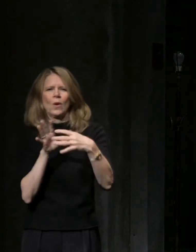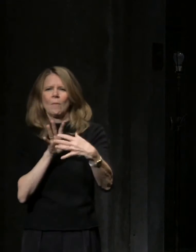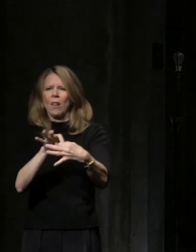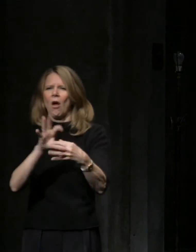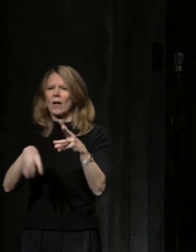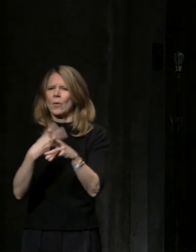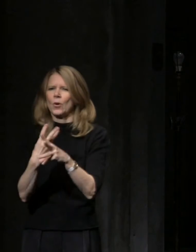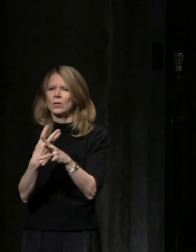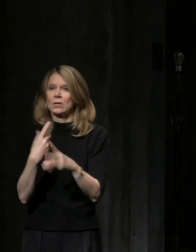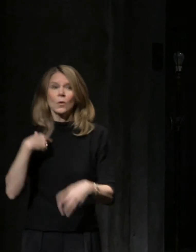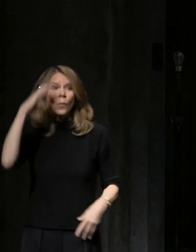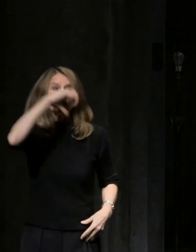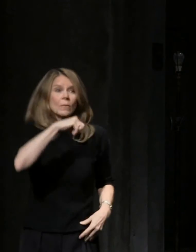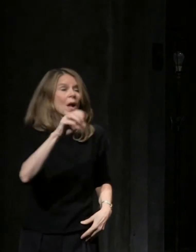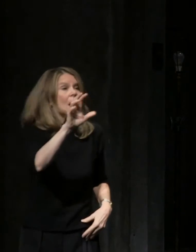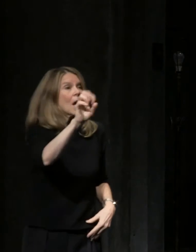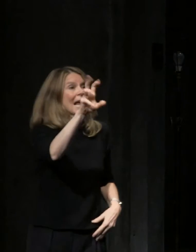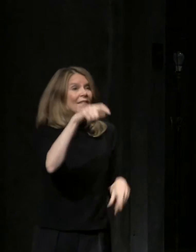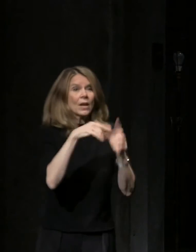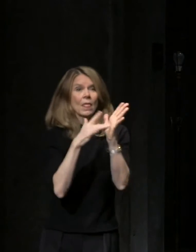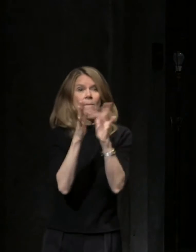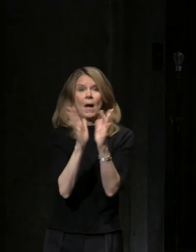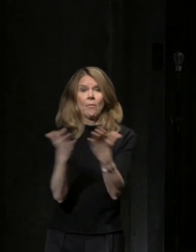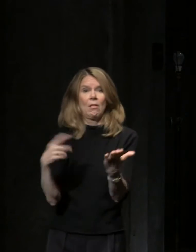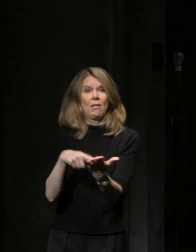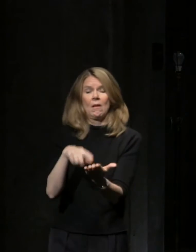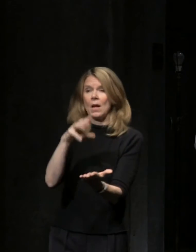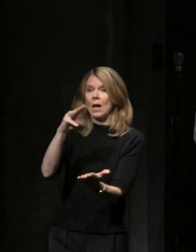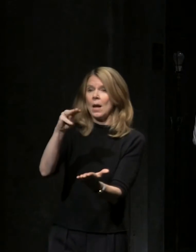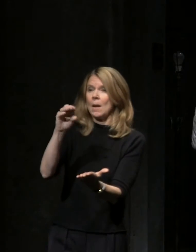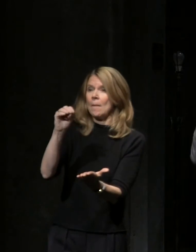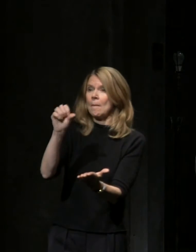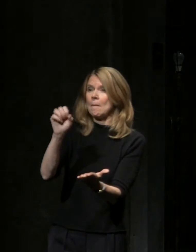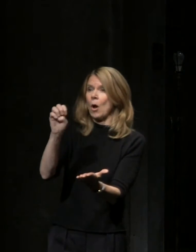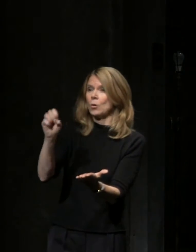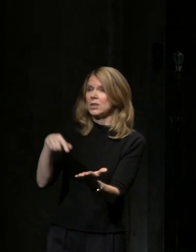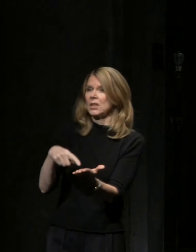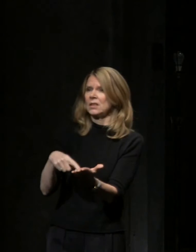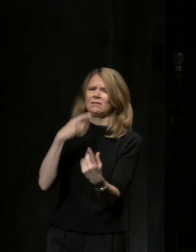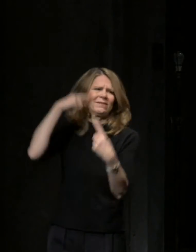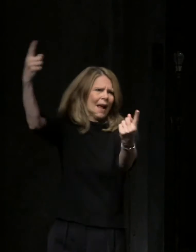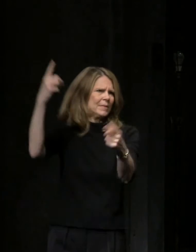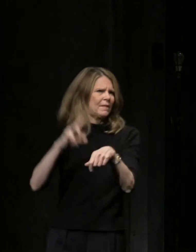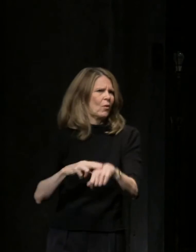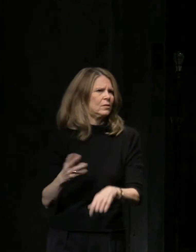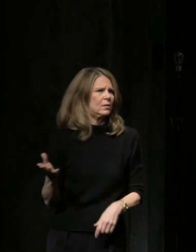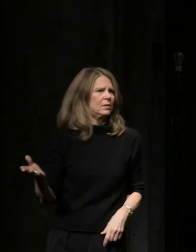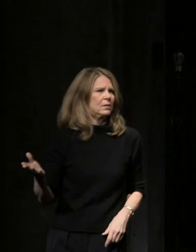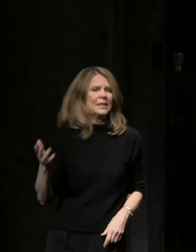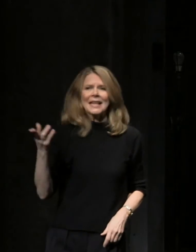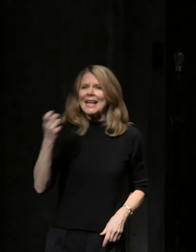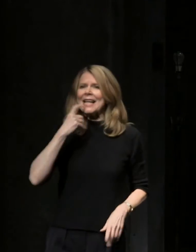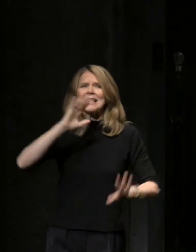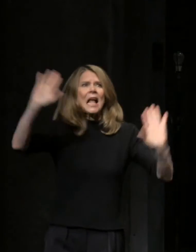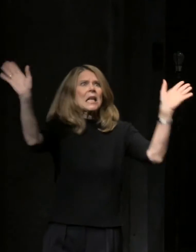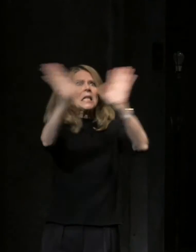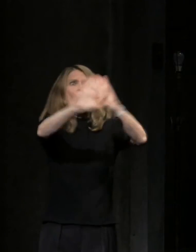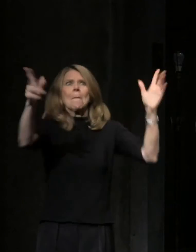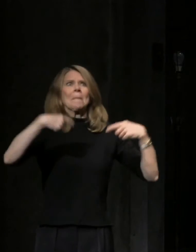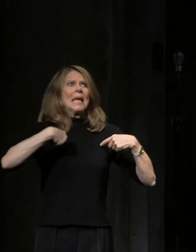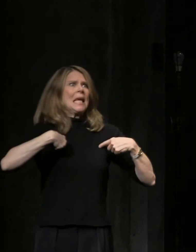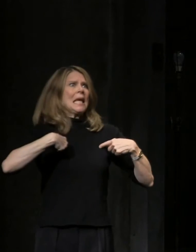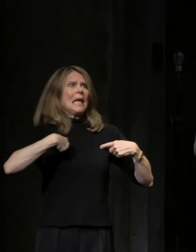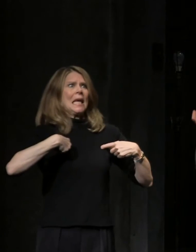we even see this in the Biblical literature. Moses, one of the great figures said, “Not me!